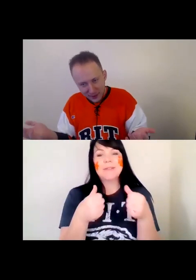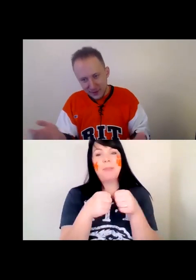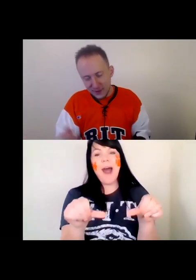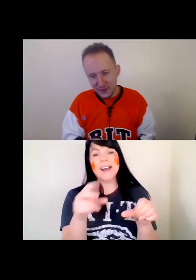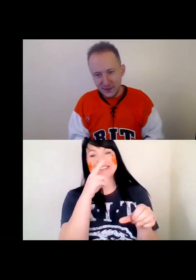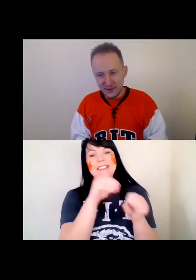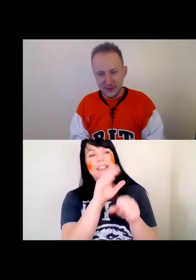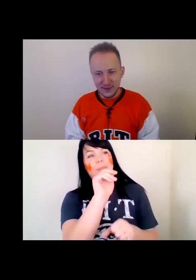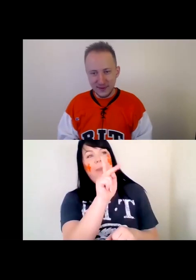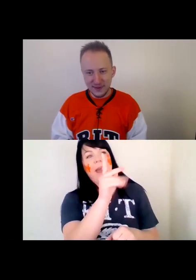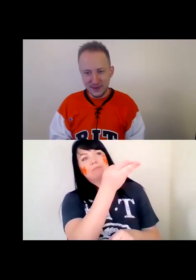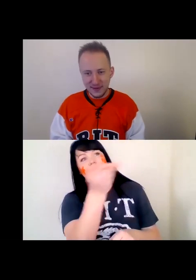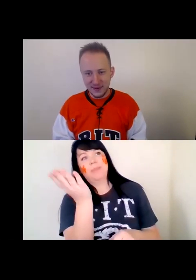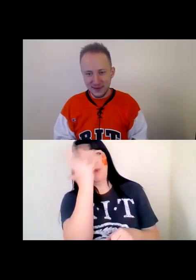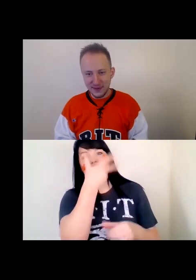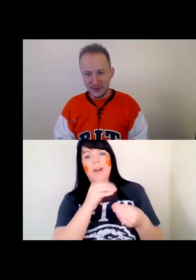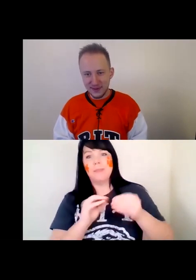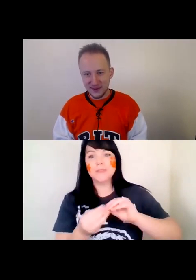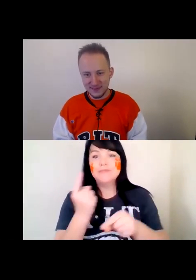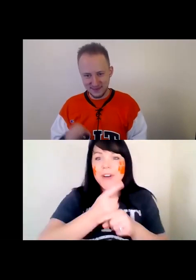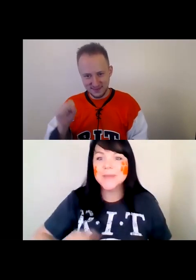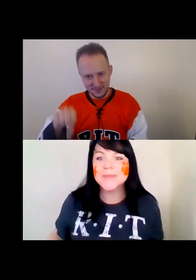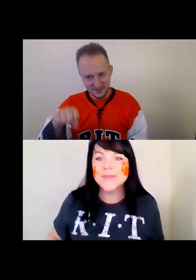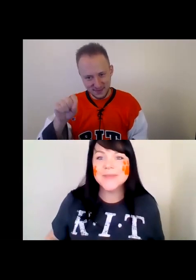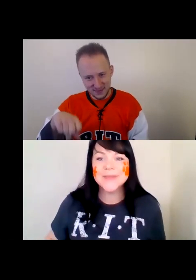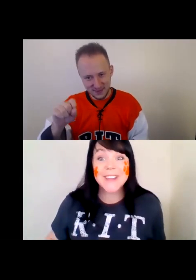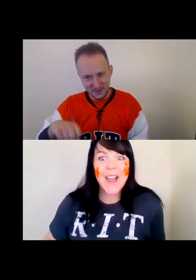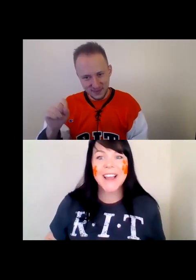Michelle: You can deposit it in your bank account, and it will be a beautiful number.